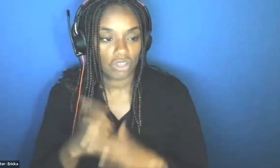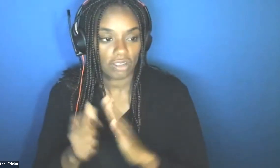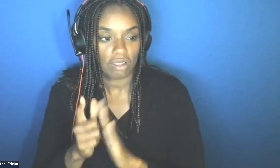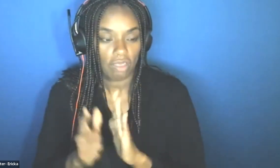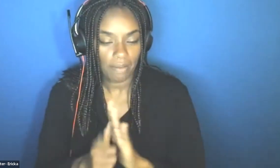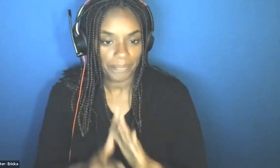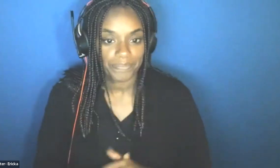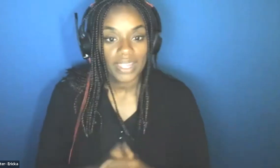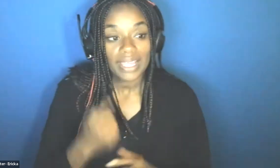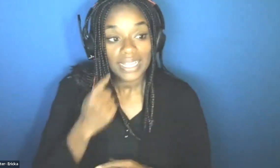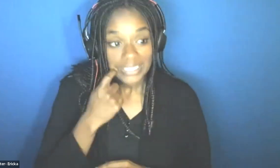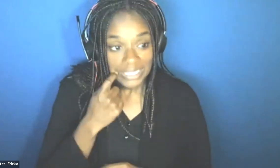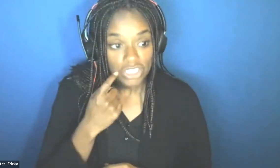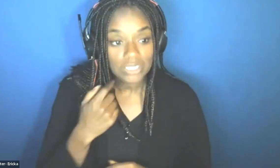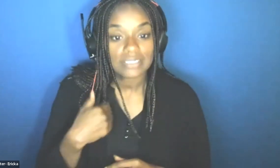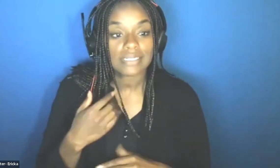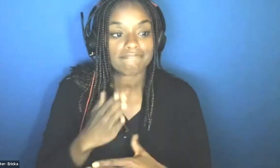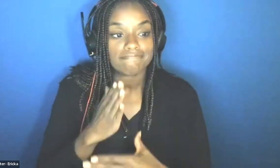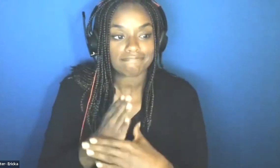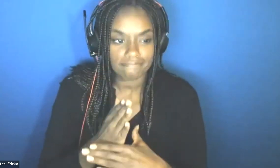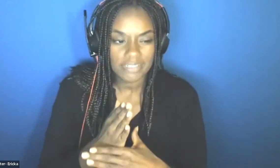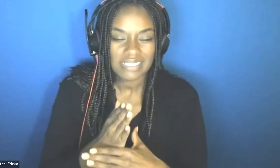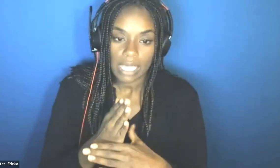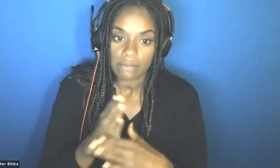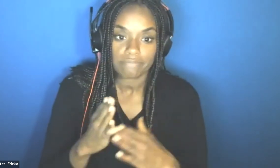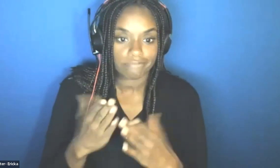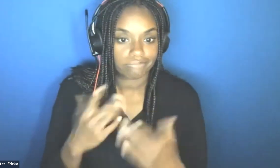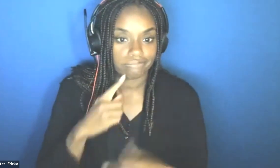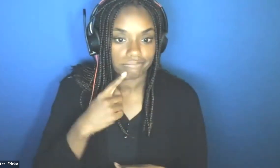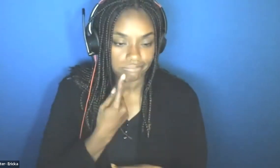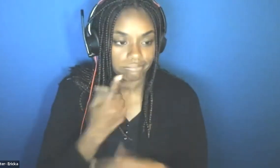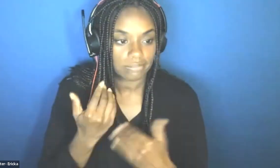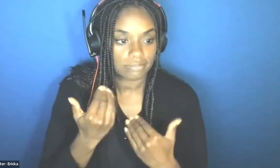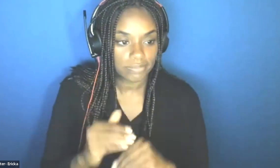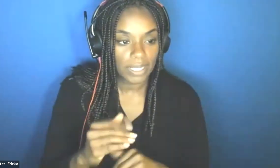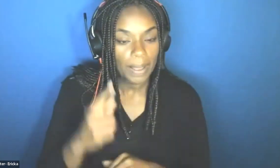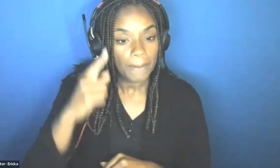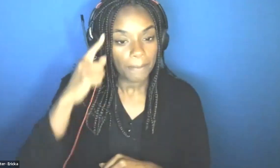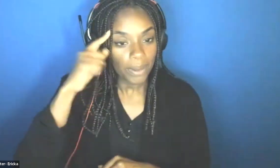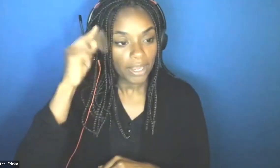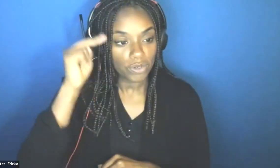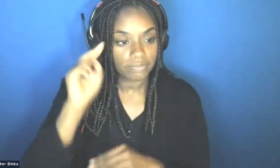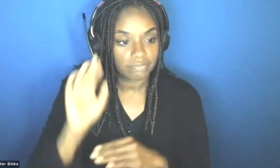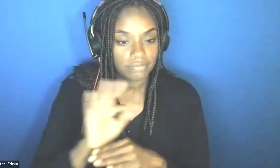In that case, that employer has regarded that person has having a disability and then that employee then might have protection under the law.